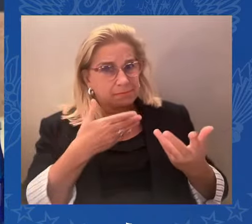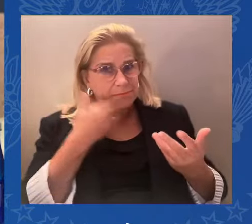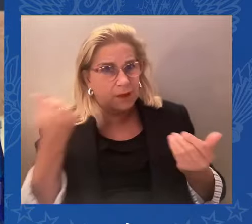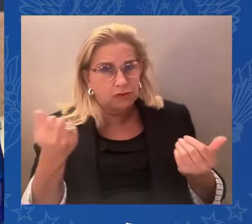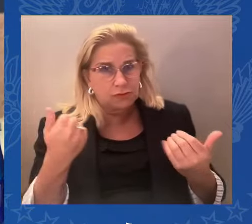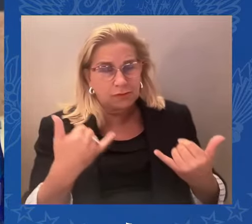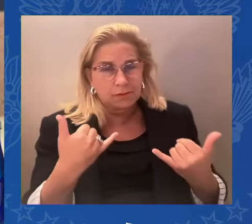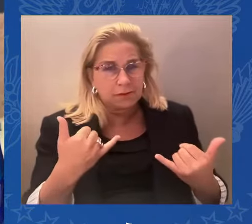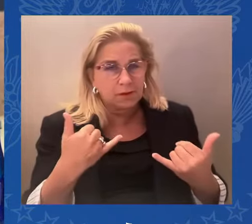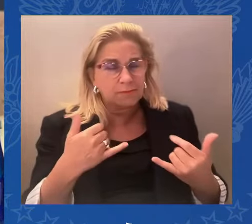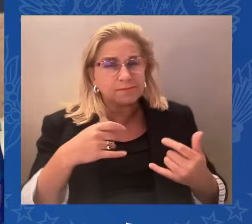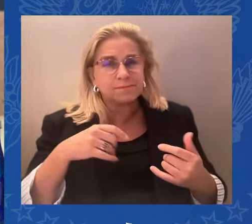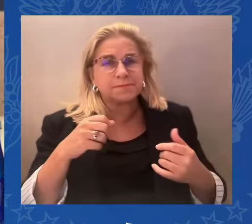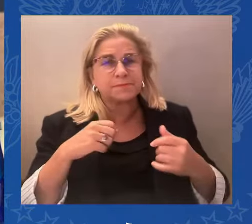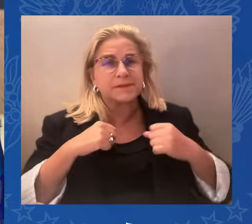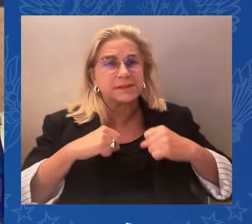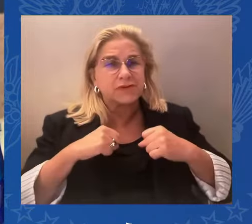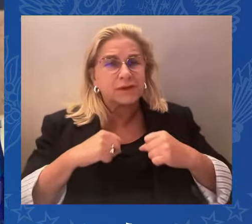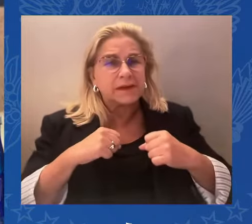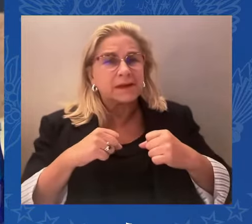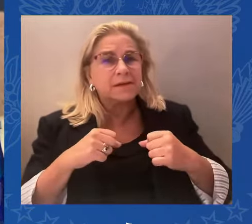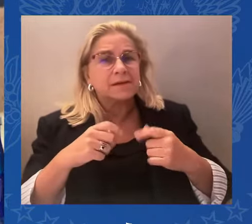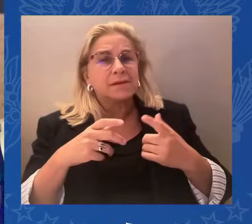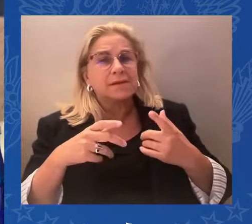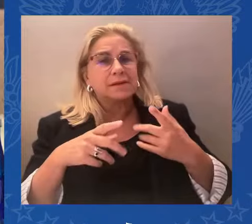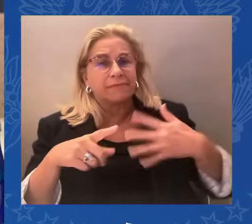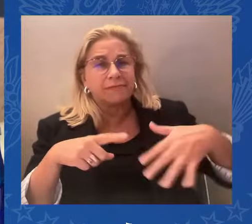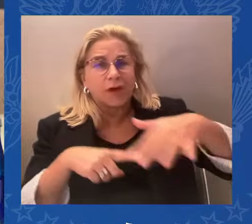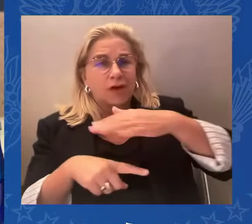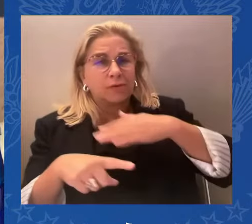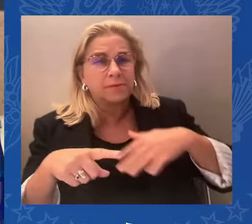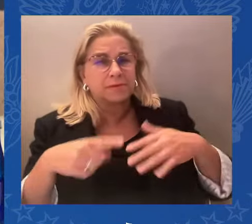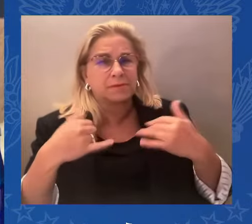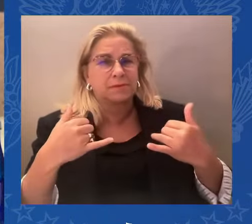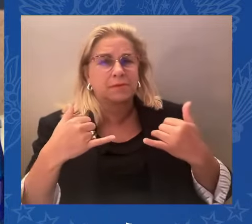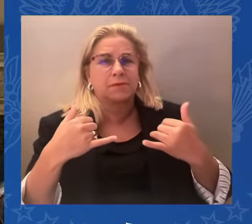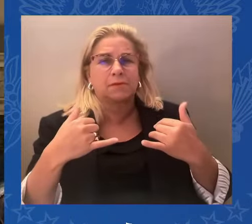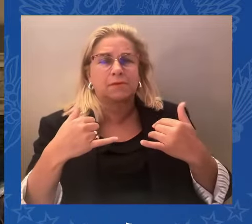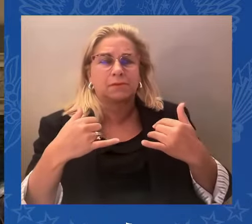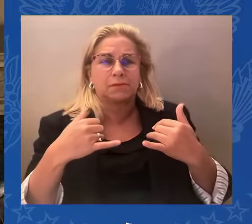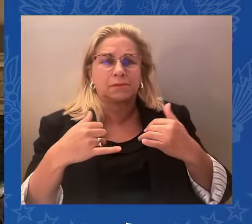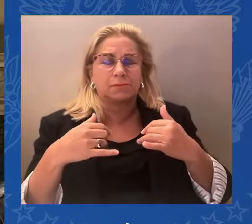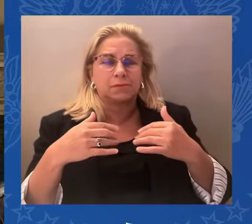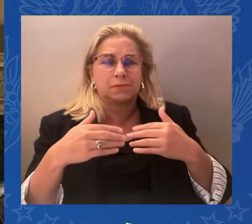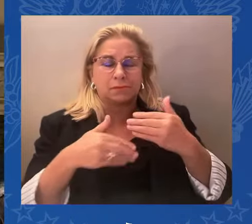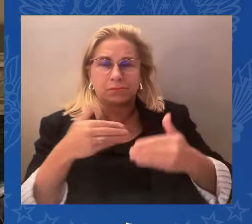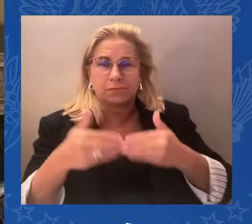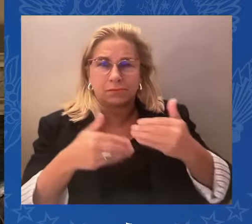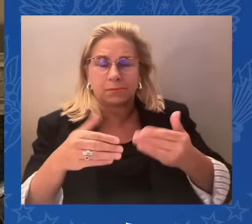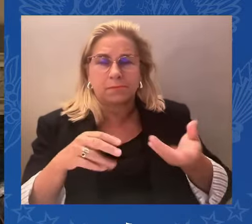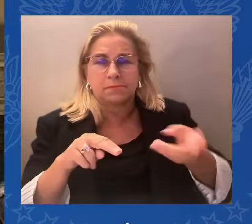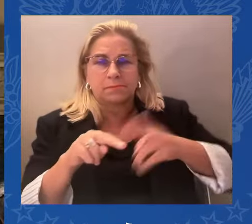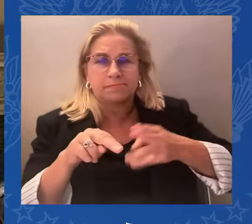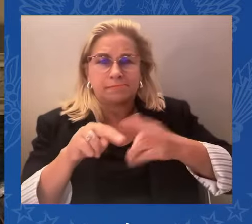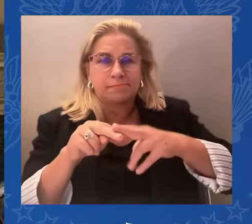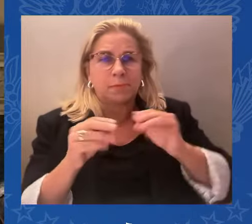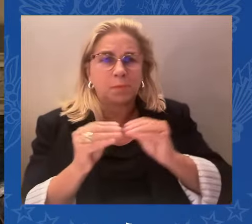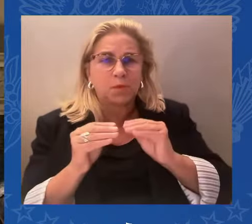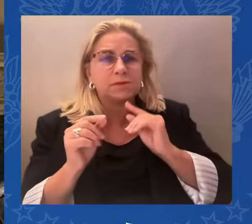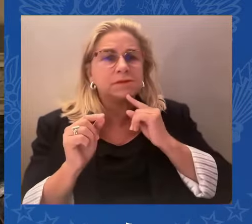are becoming increasingly severe, and a free and open international order based on the rule of law is under threat.